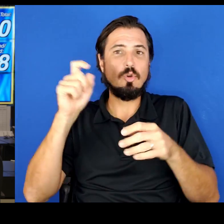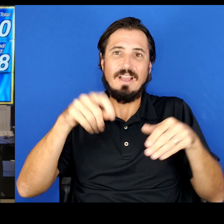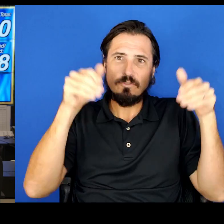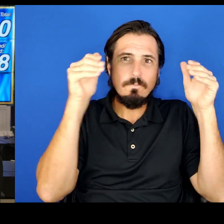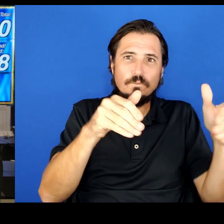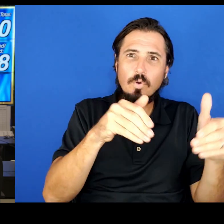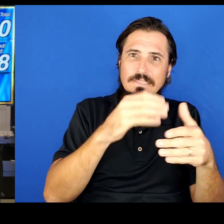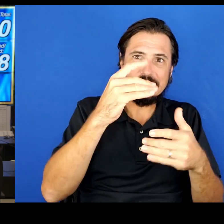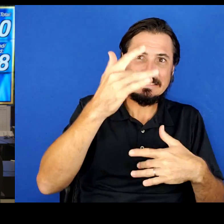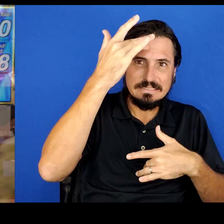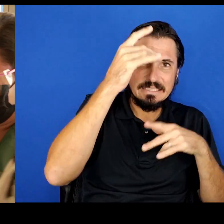our vaccination clinics.